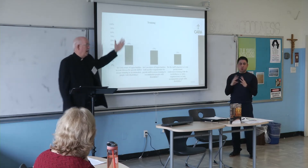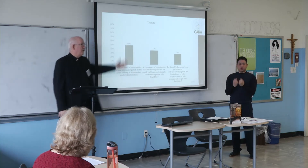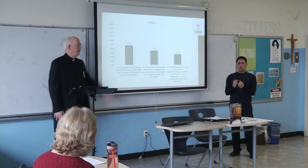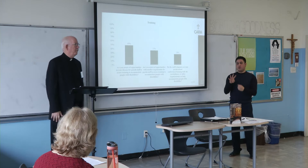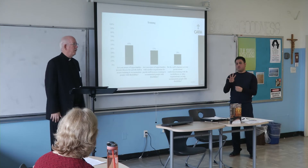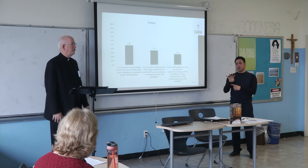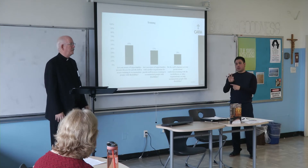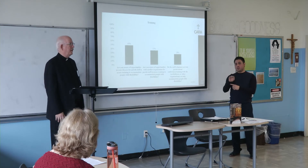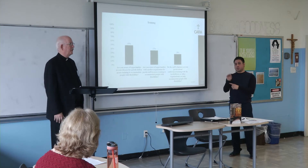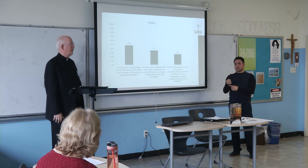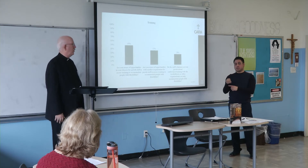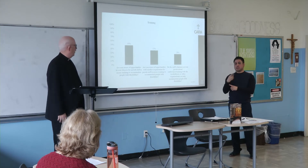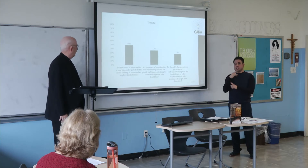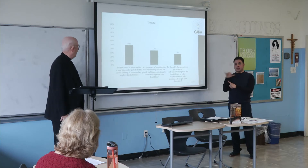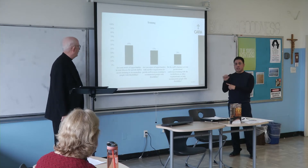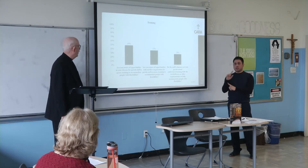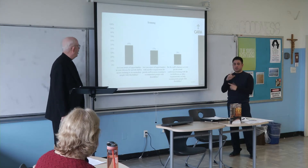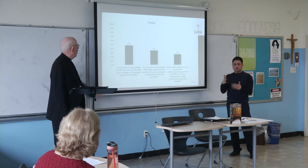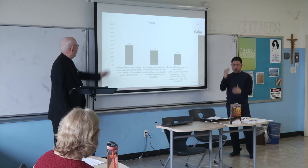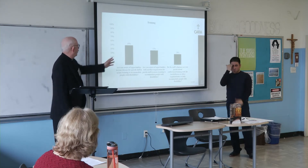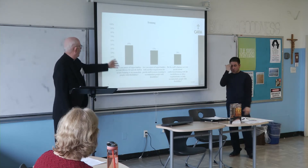half the parishes, said "yes," they are aware of that. "Are you aware of